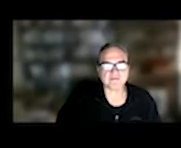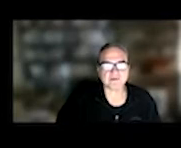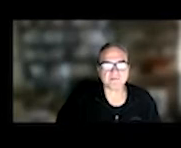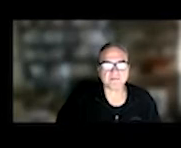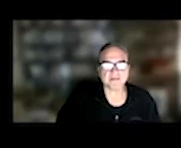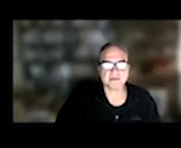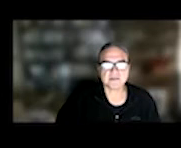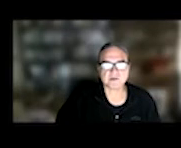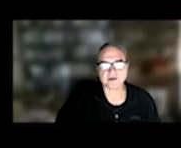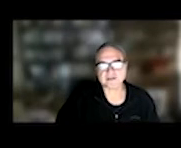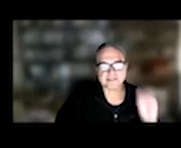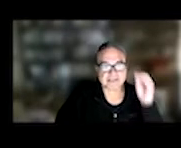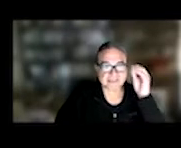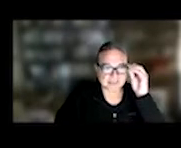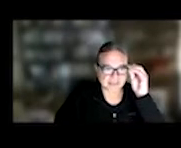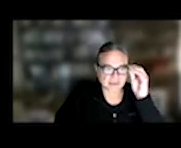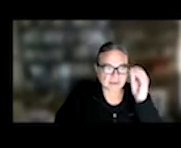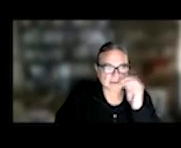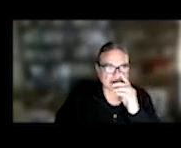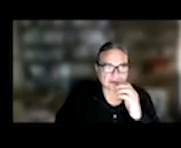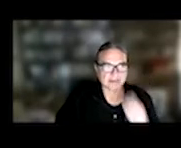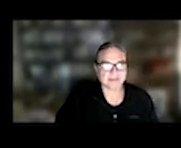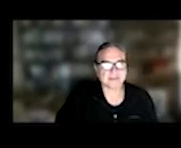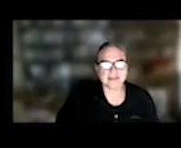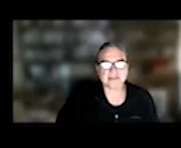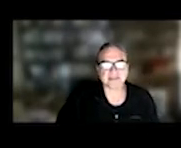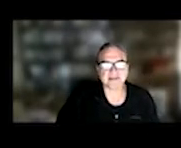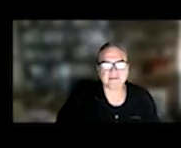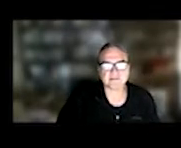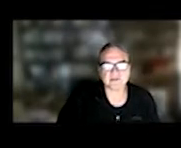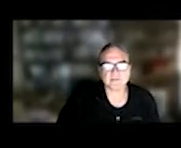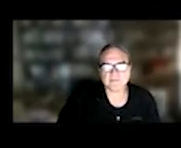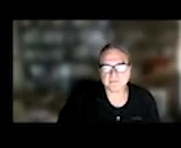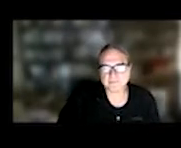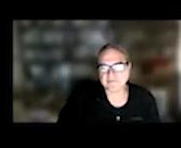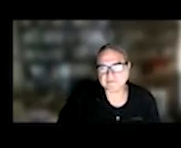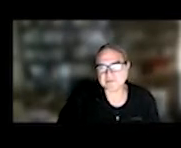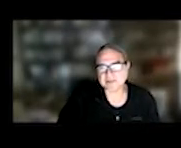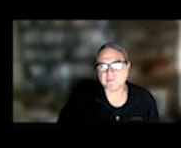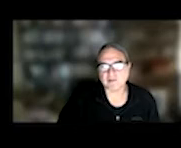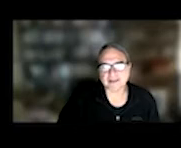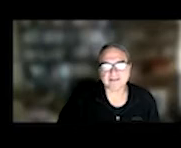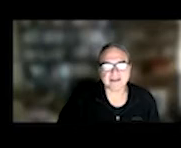groups. So according to CDC American Indians and Alaska natives are about 50 percent more likely to